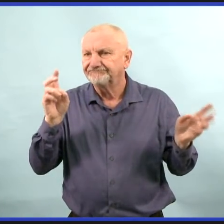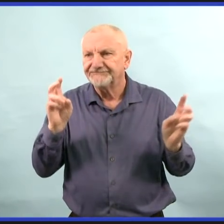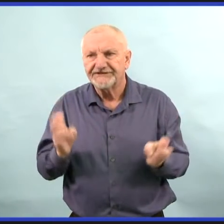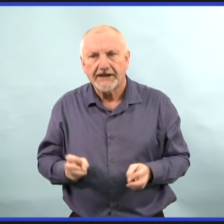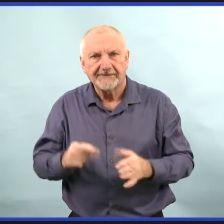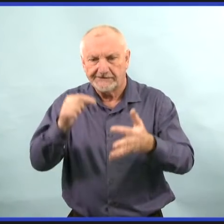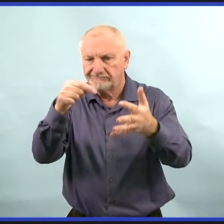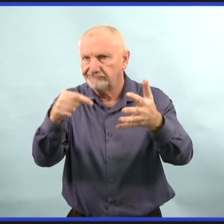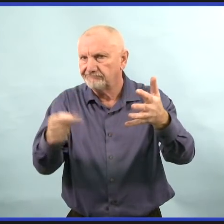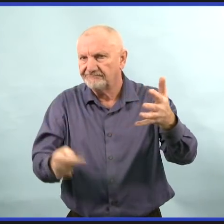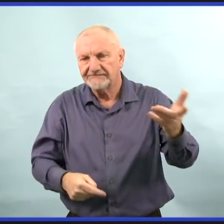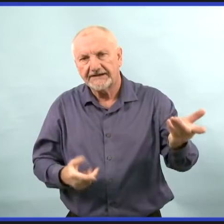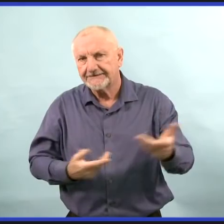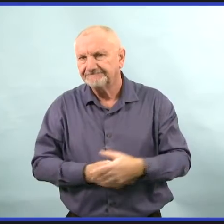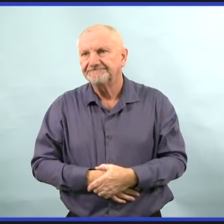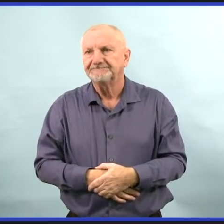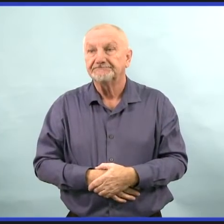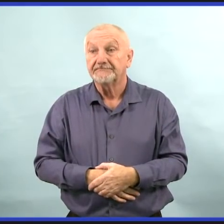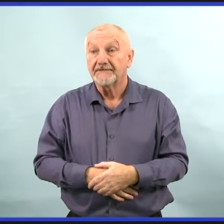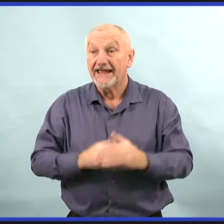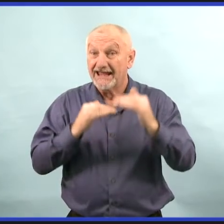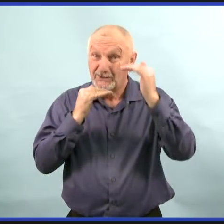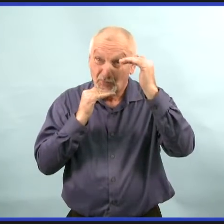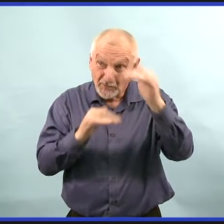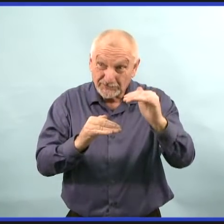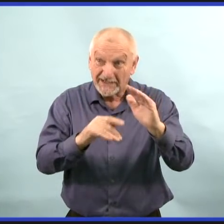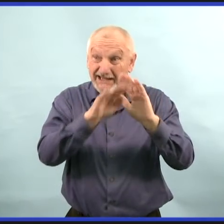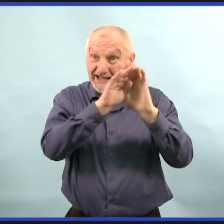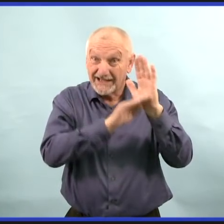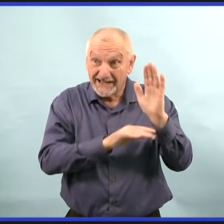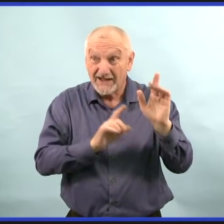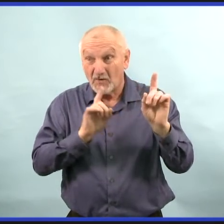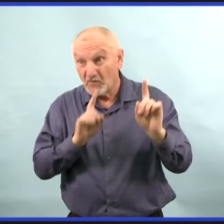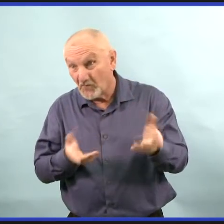response to the pandemic we have a multi-layered approach there's a lot of work being done